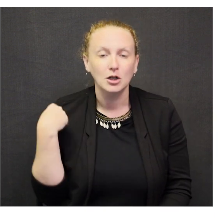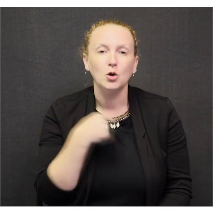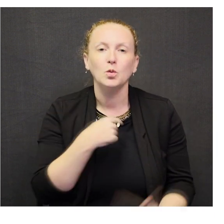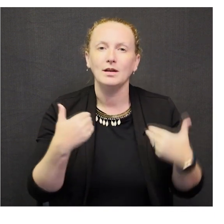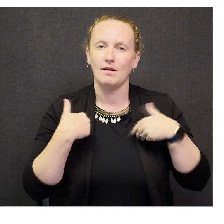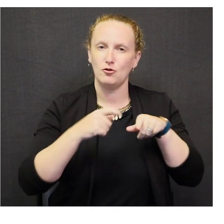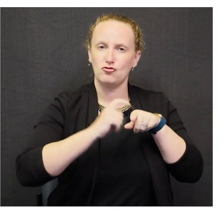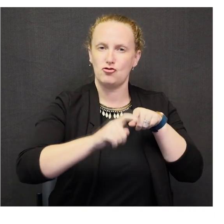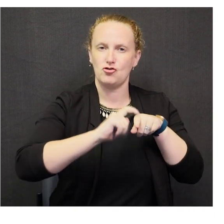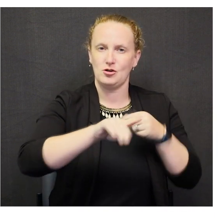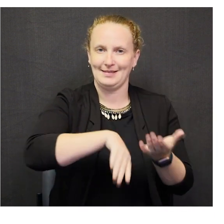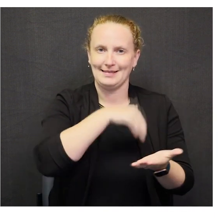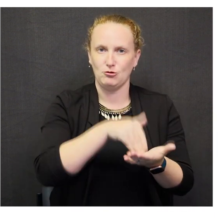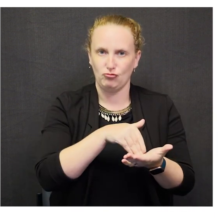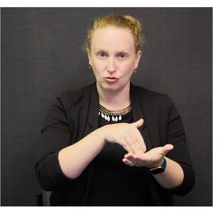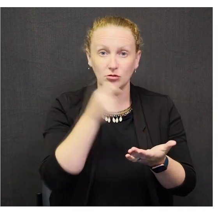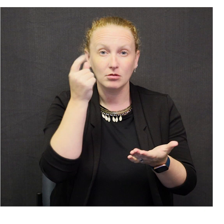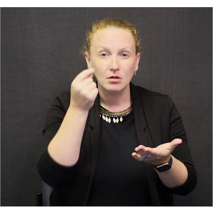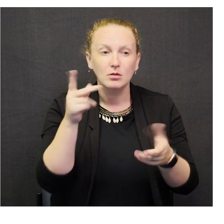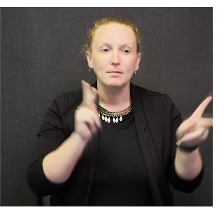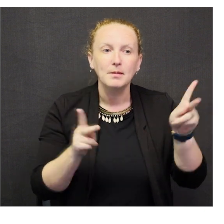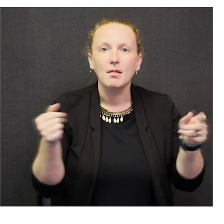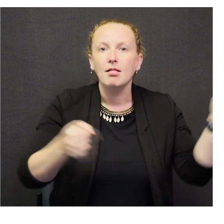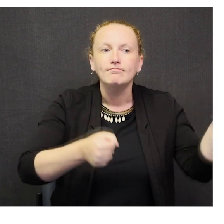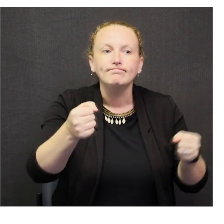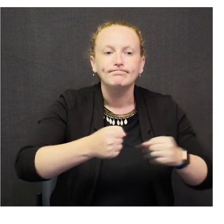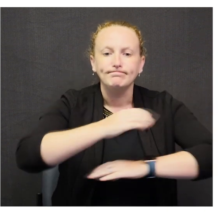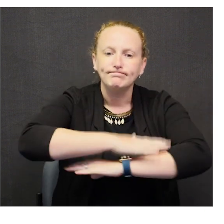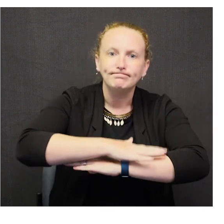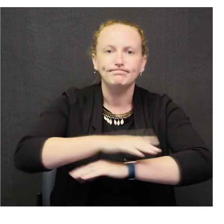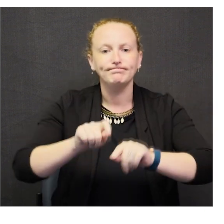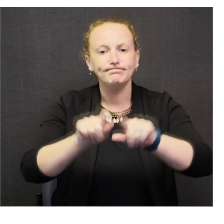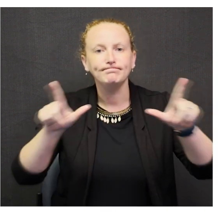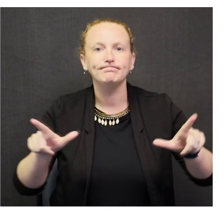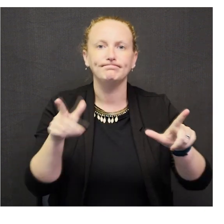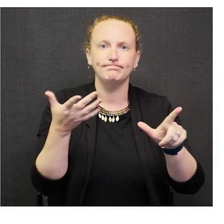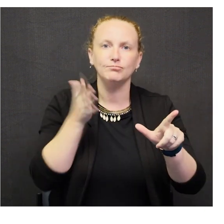and the rest were spread across three hospital campus food where they would give priority